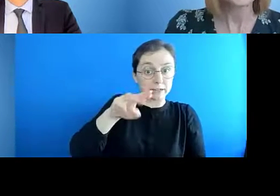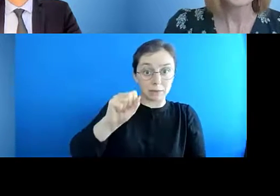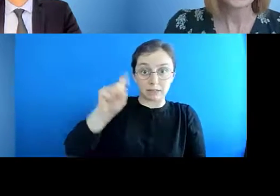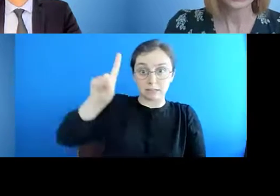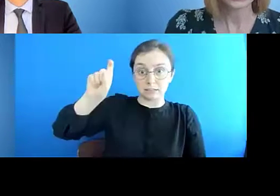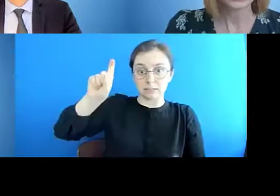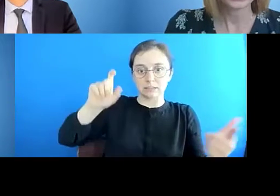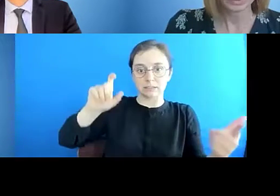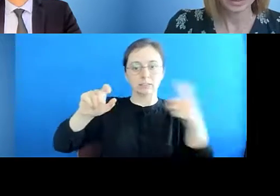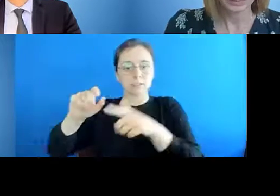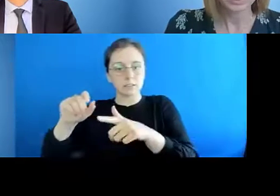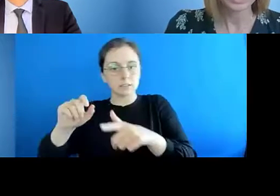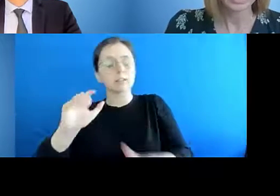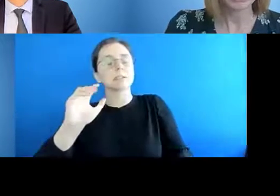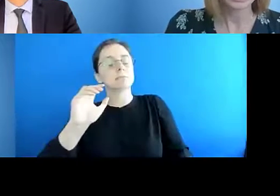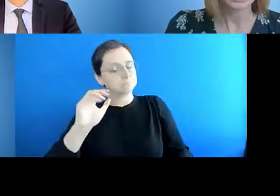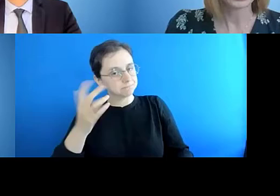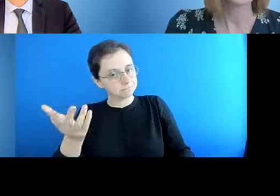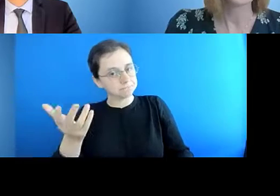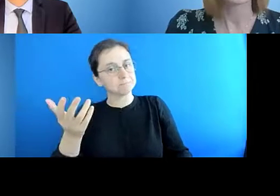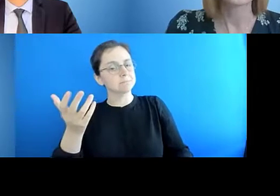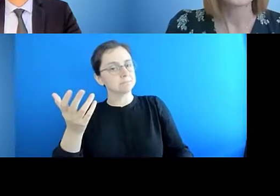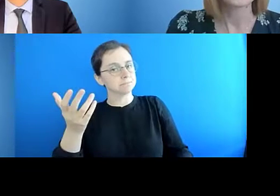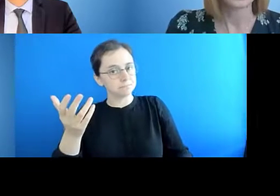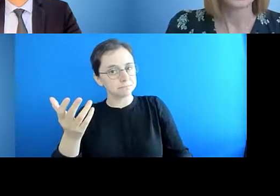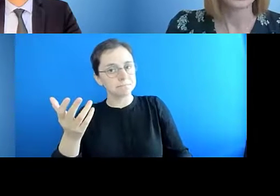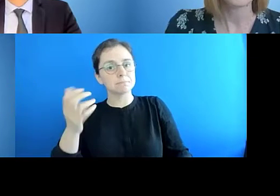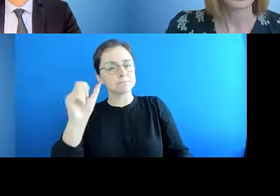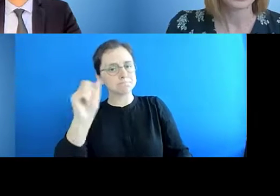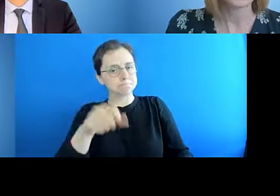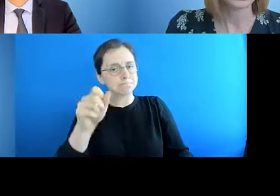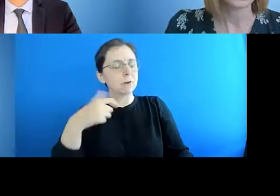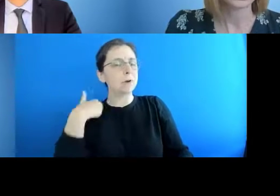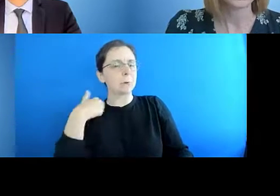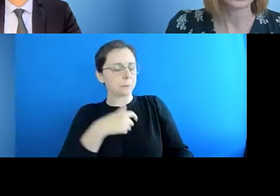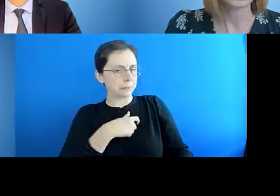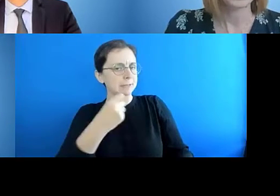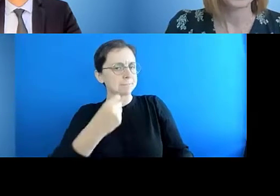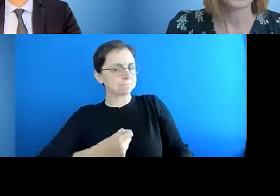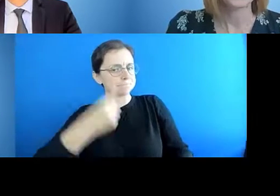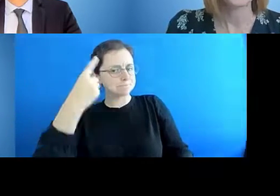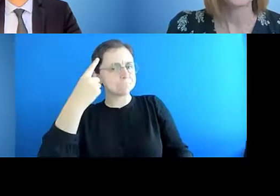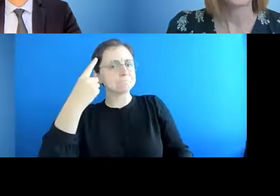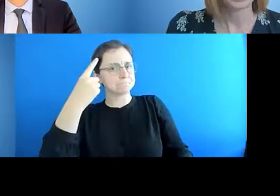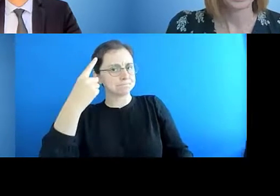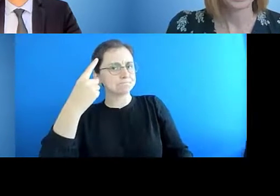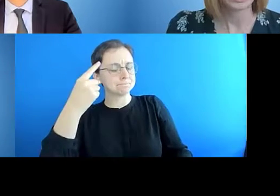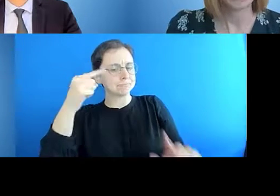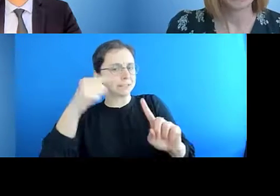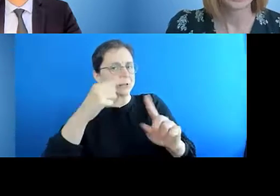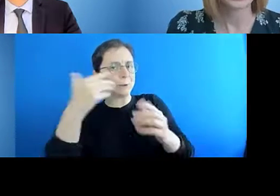Cindy Danielson: Sure, so we're definitely understanding that this is going to be a new thing for money